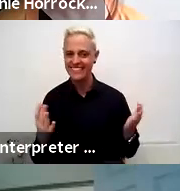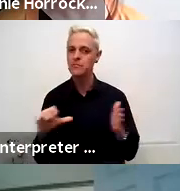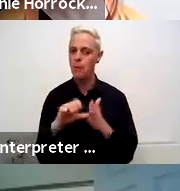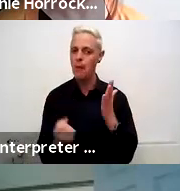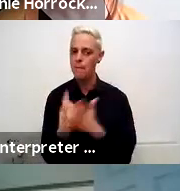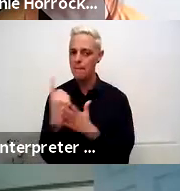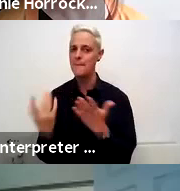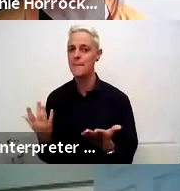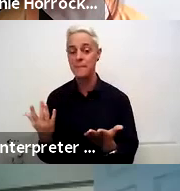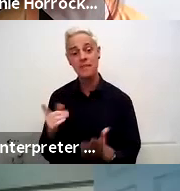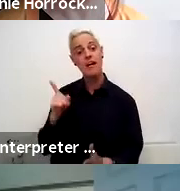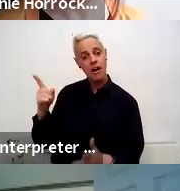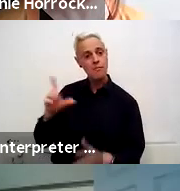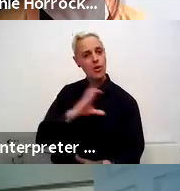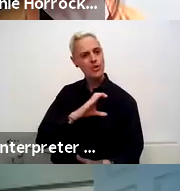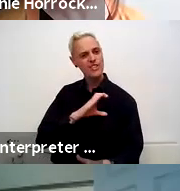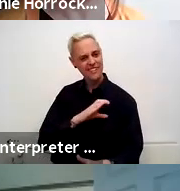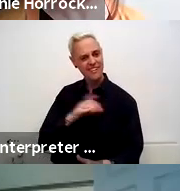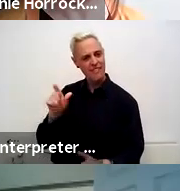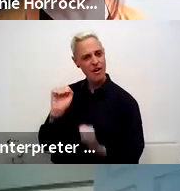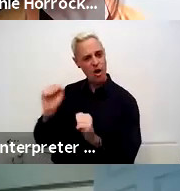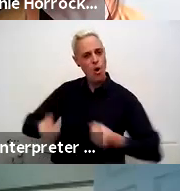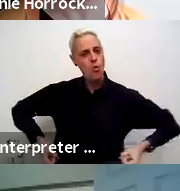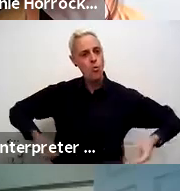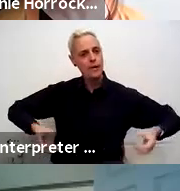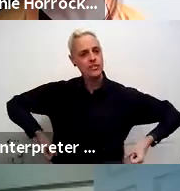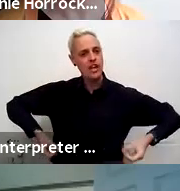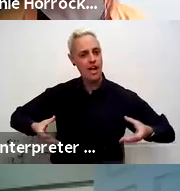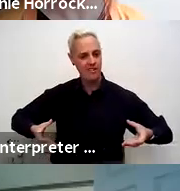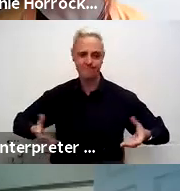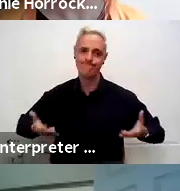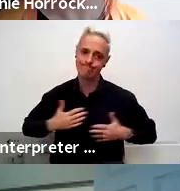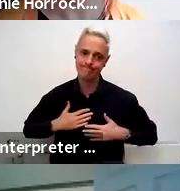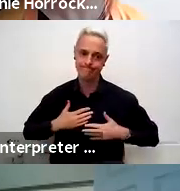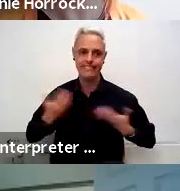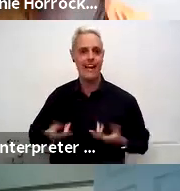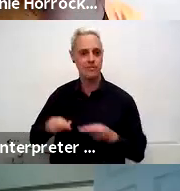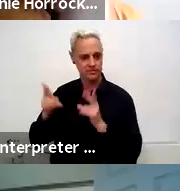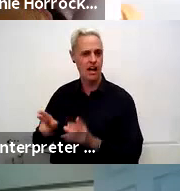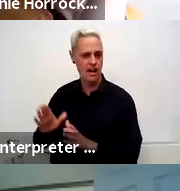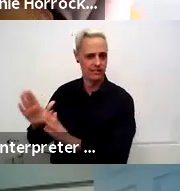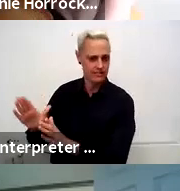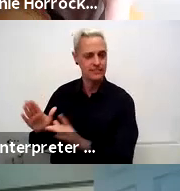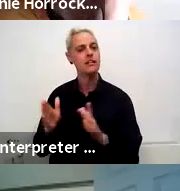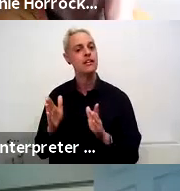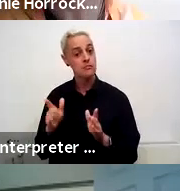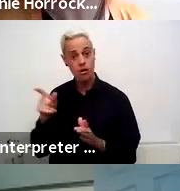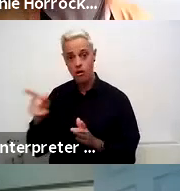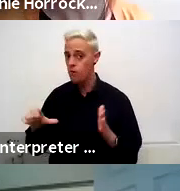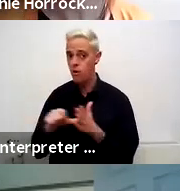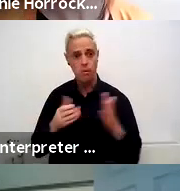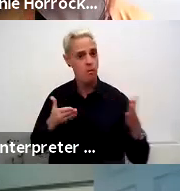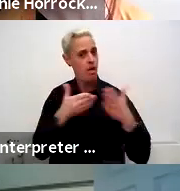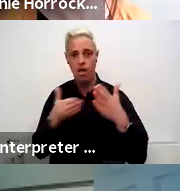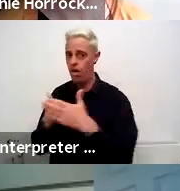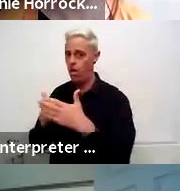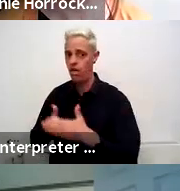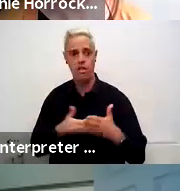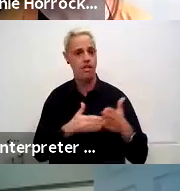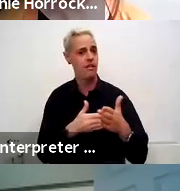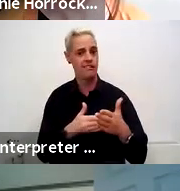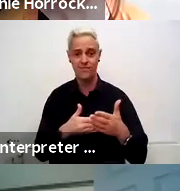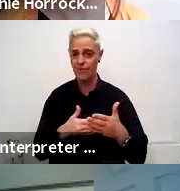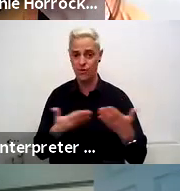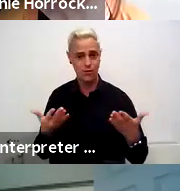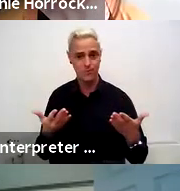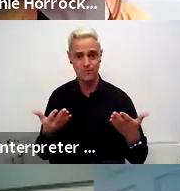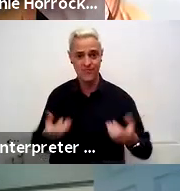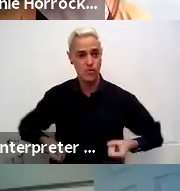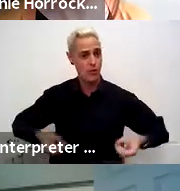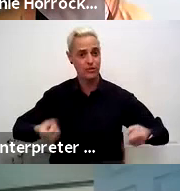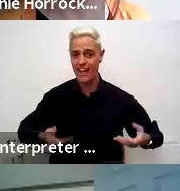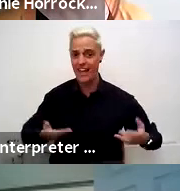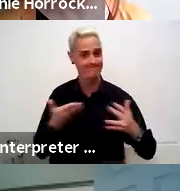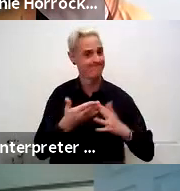I remember the issues my cousin had with a wheelchair, no longer with us but she had massive problems with access and trying to get access on the wheelchairs.